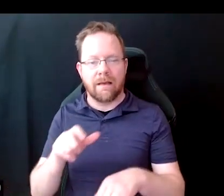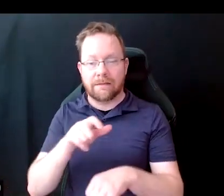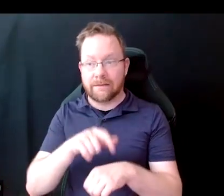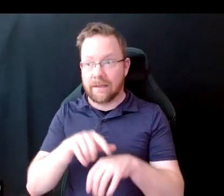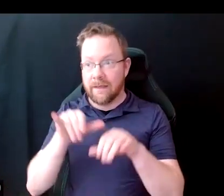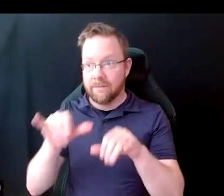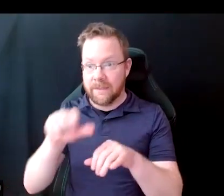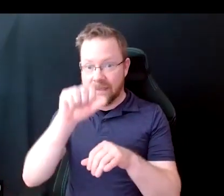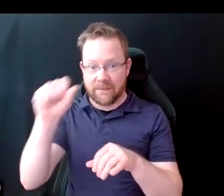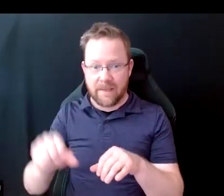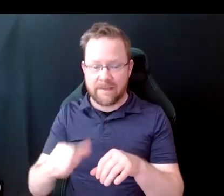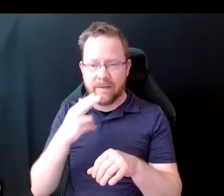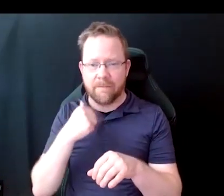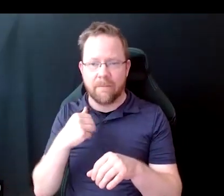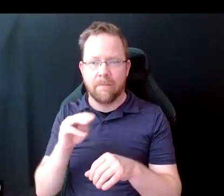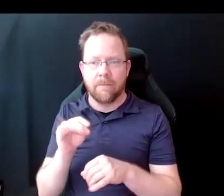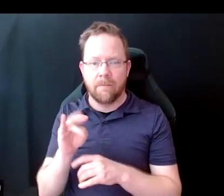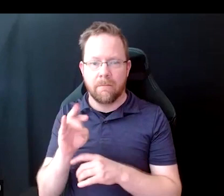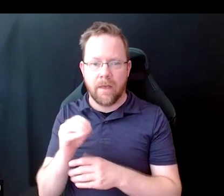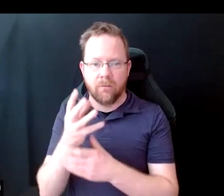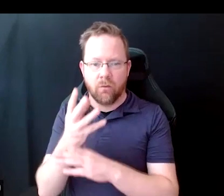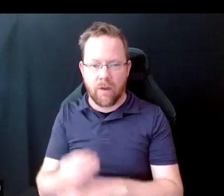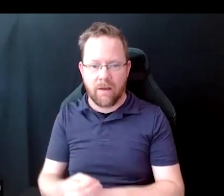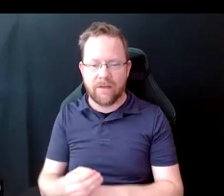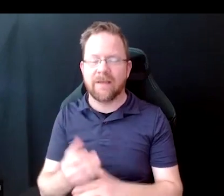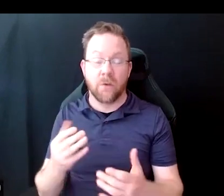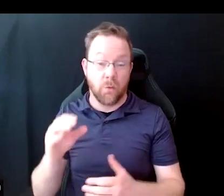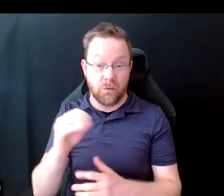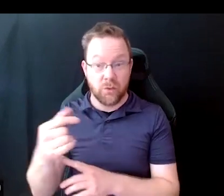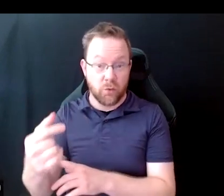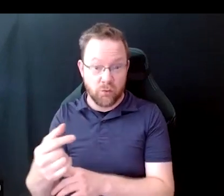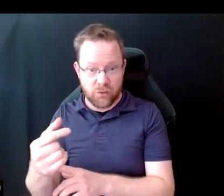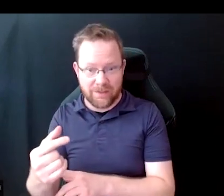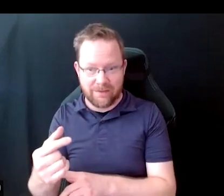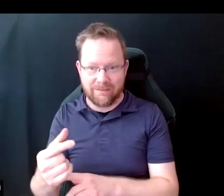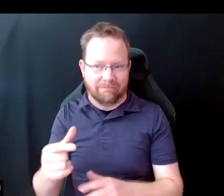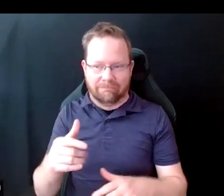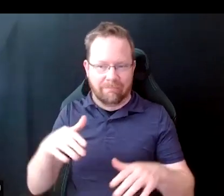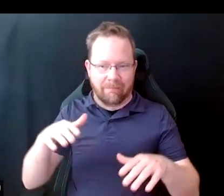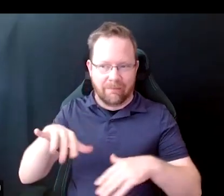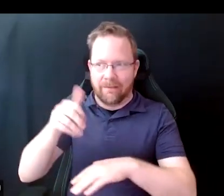to focus on the most. Right now, we're talking about life in Zero-G since we don't have a habitat on the moon quite yet.